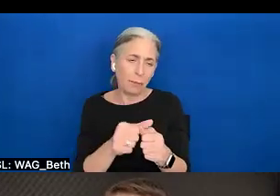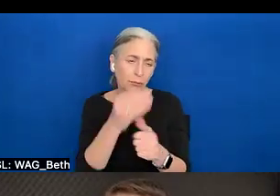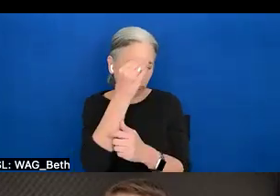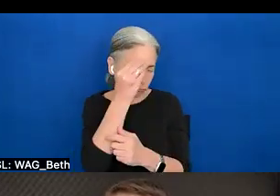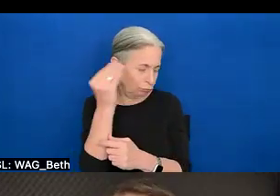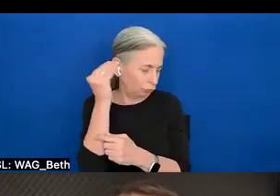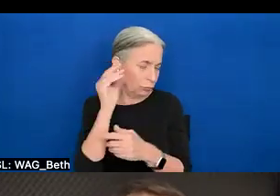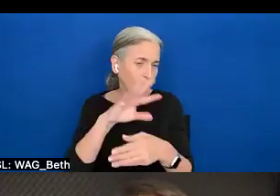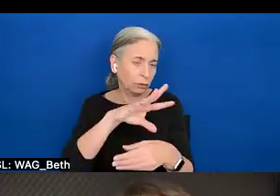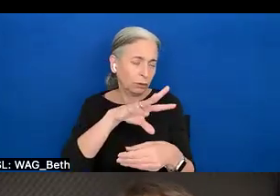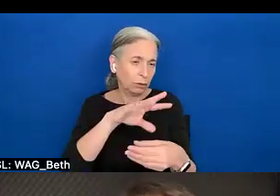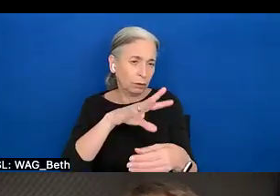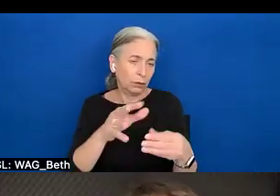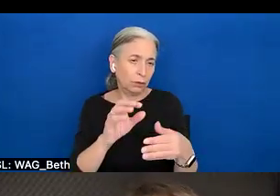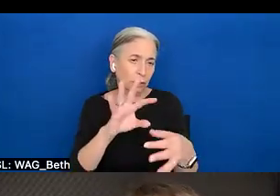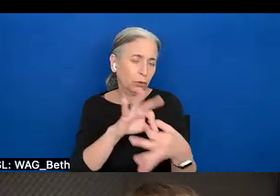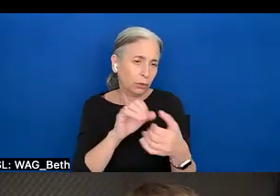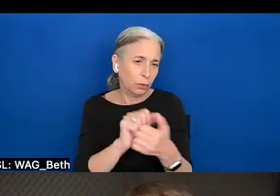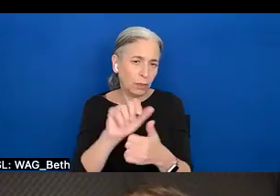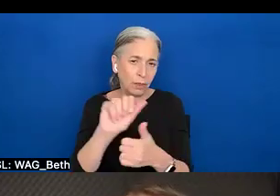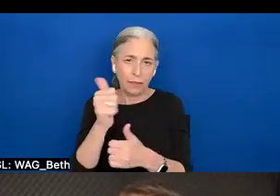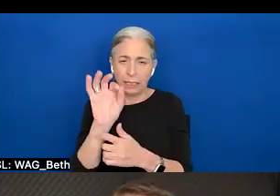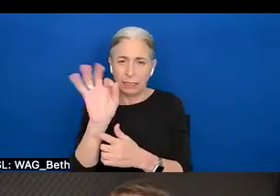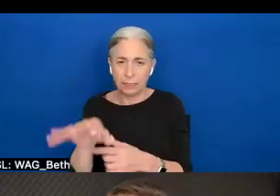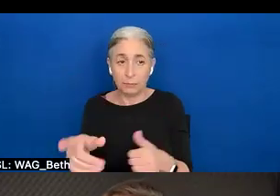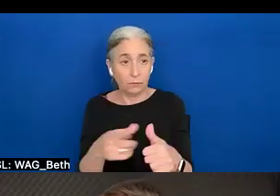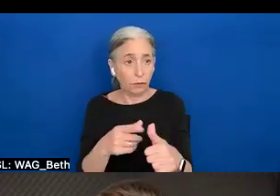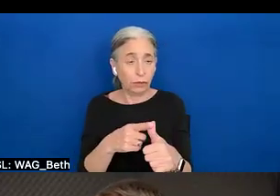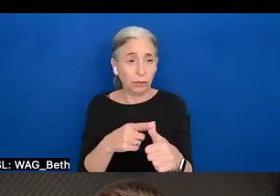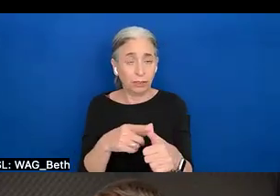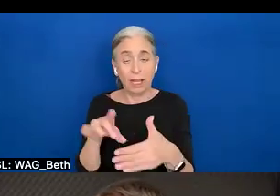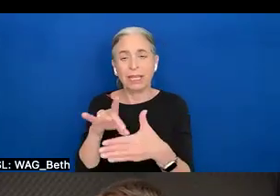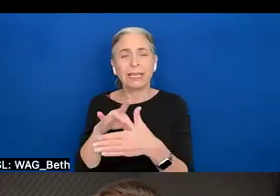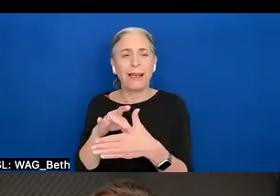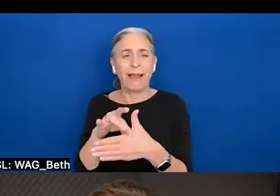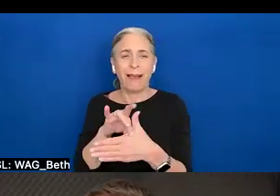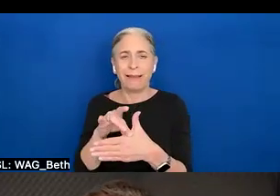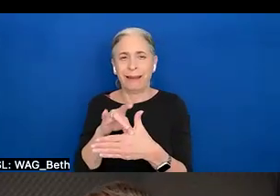And the first one, very, very important, content,